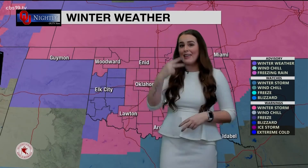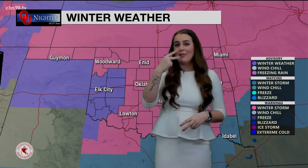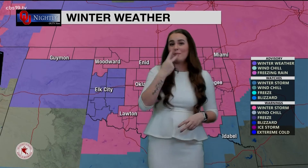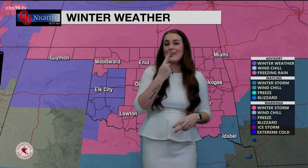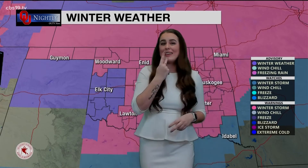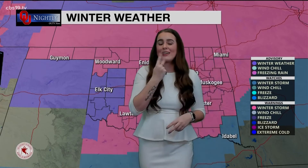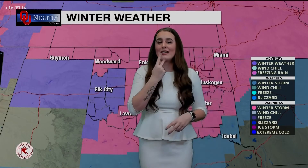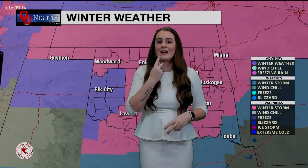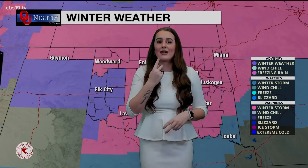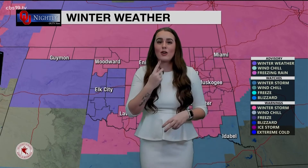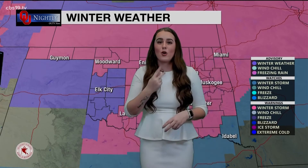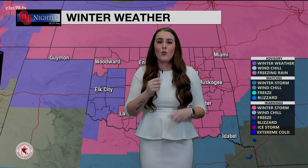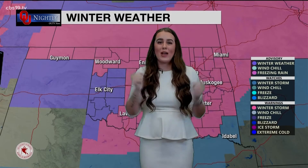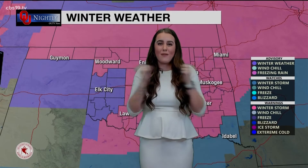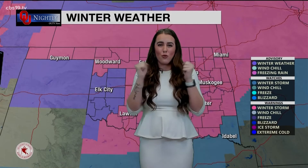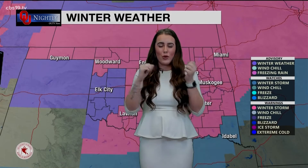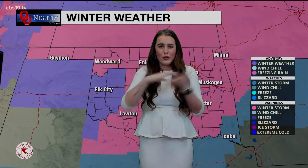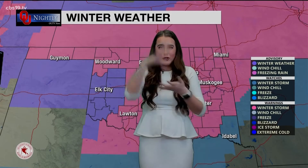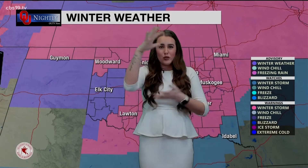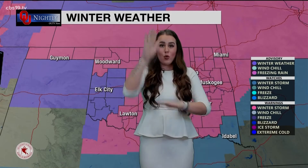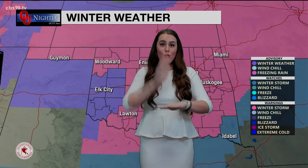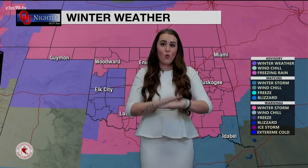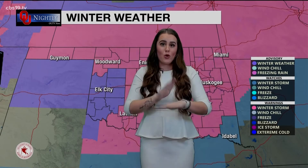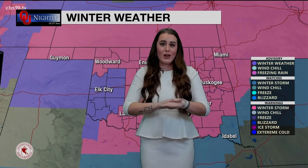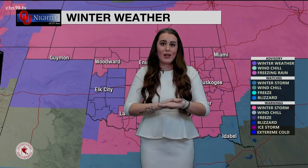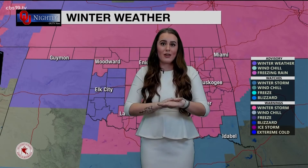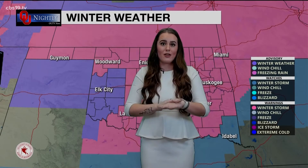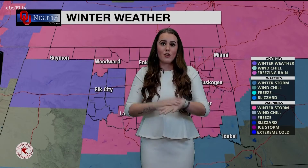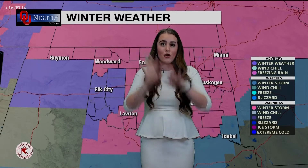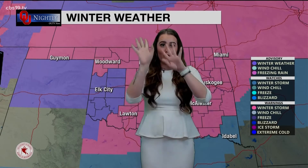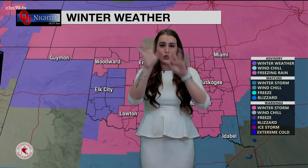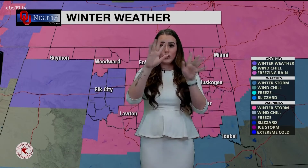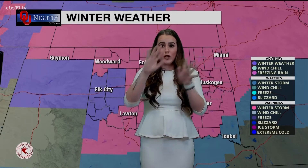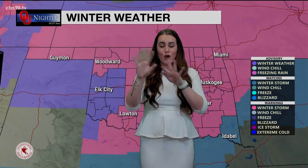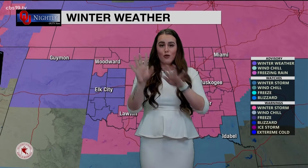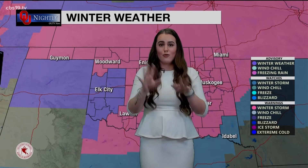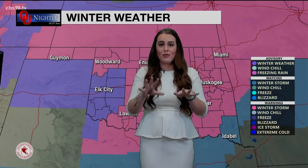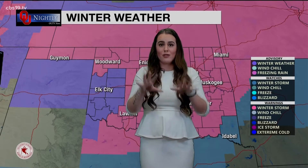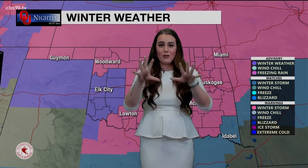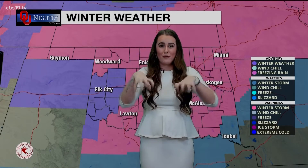In the pink we have a winter storm warning for snow,